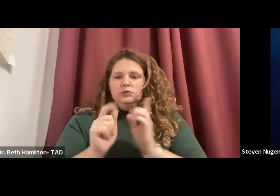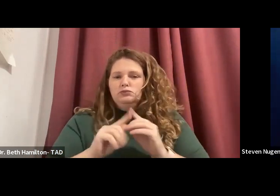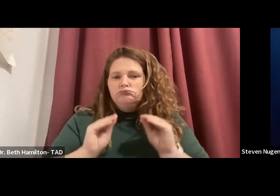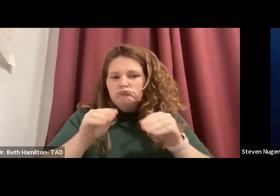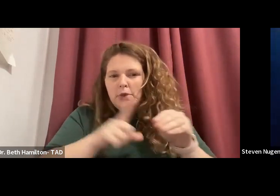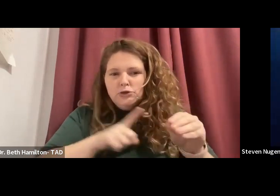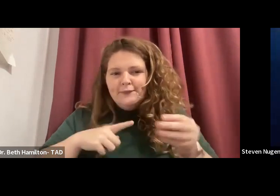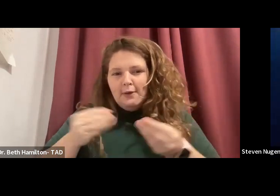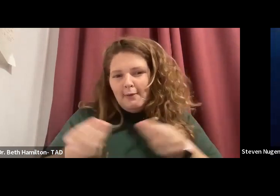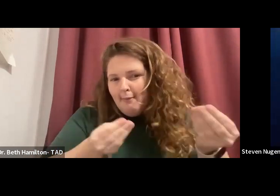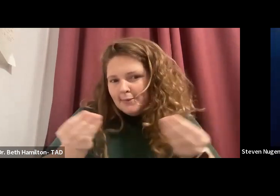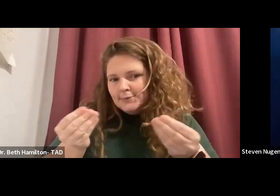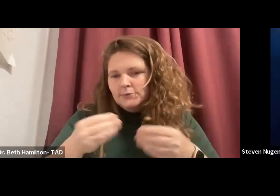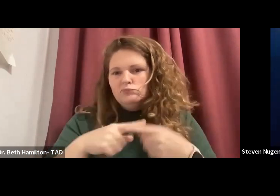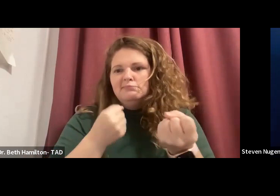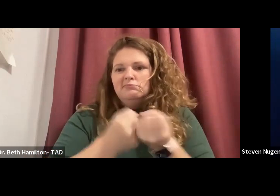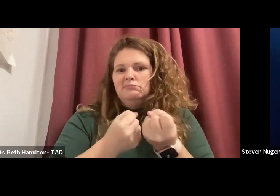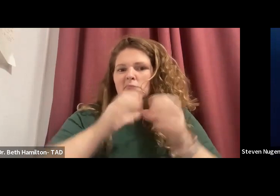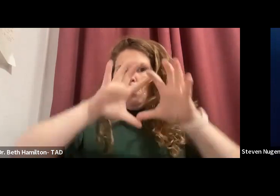like 50 camps with